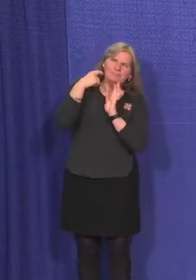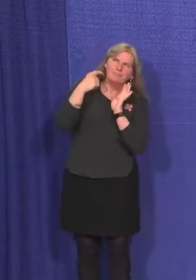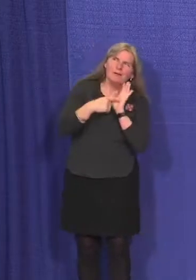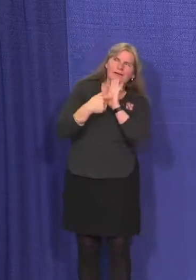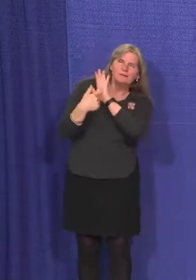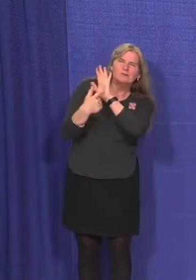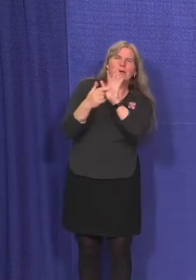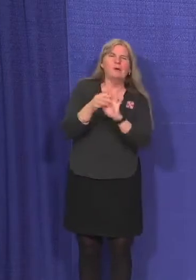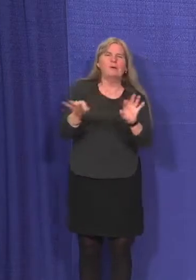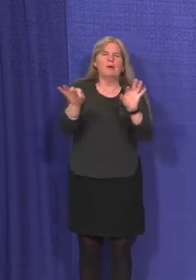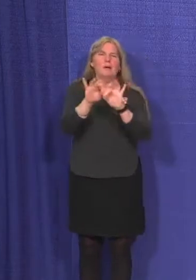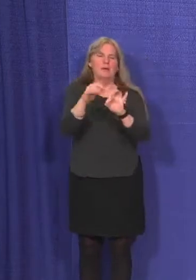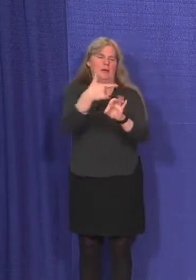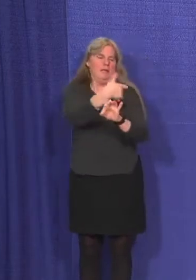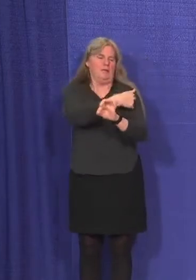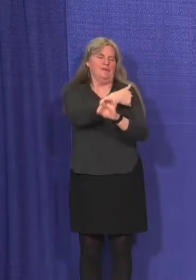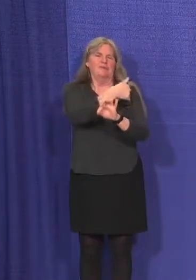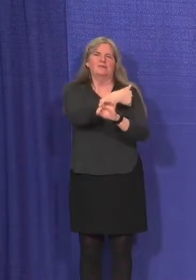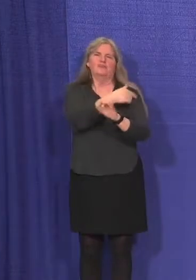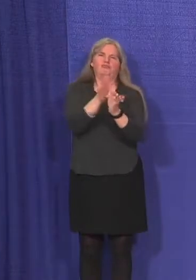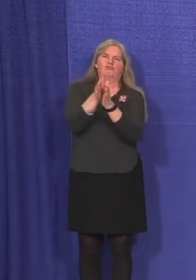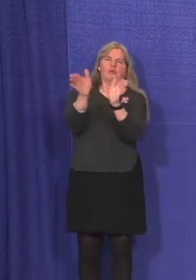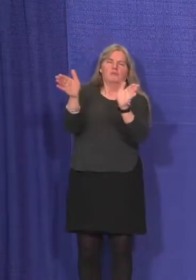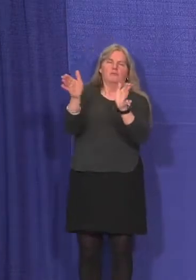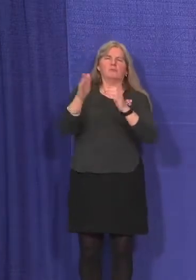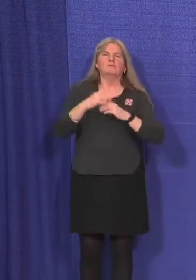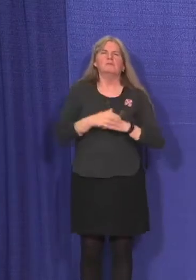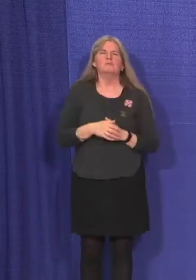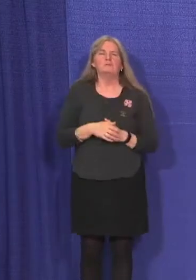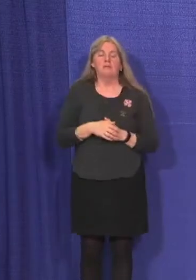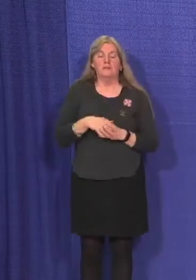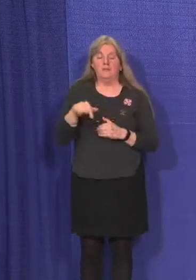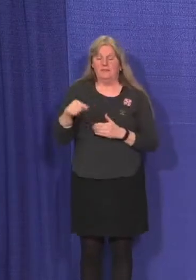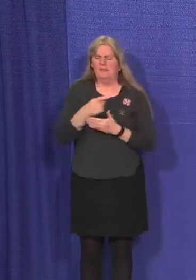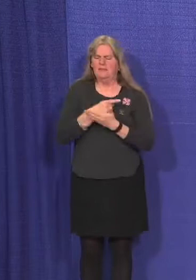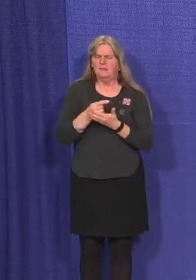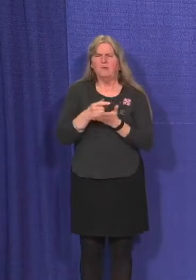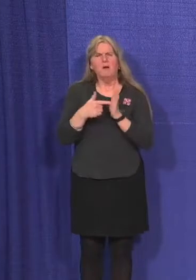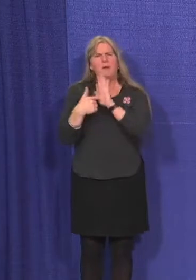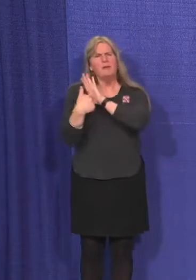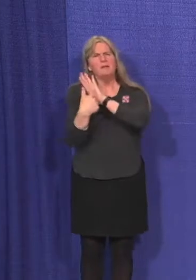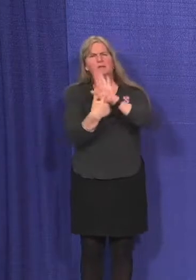Before I passed it back to Pat I want to mention a week that is